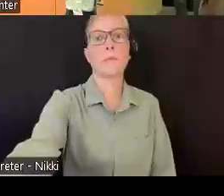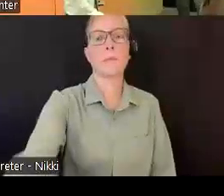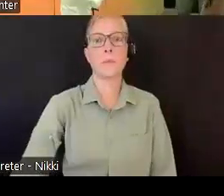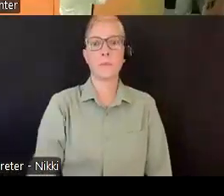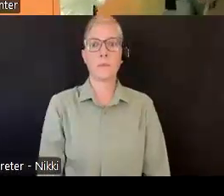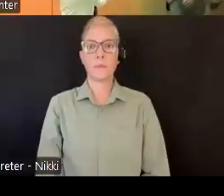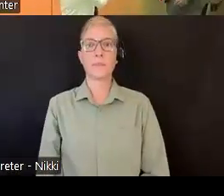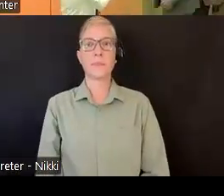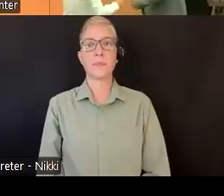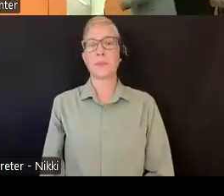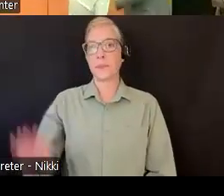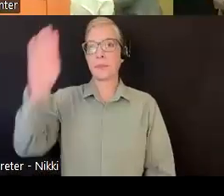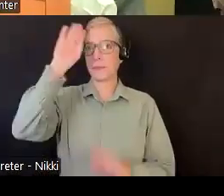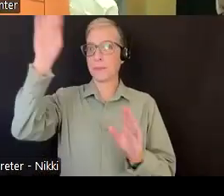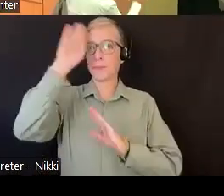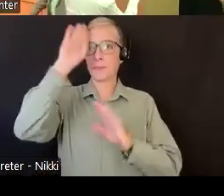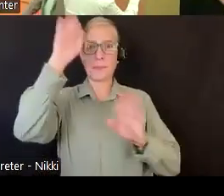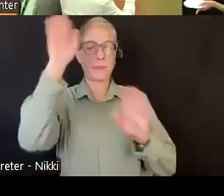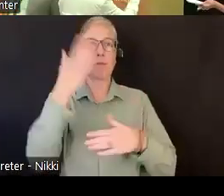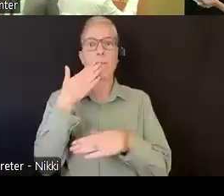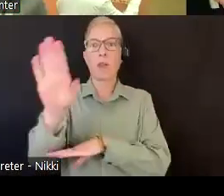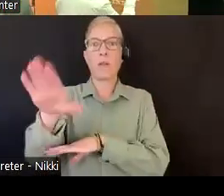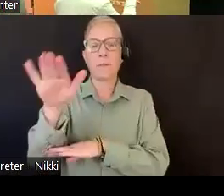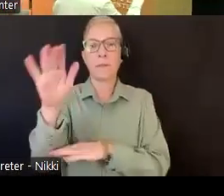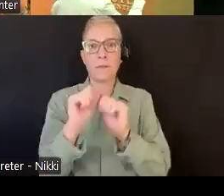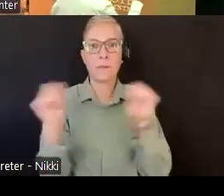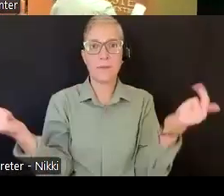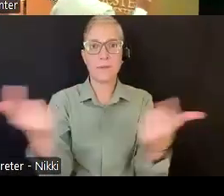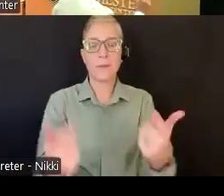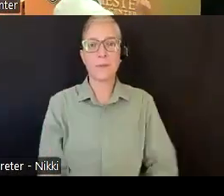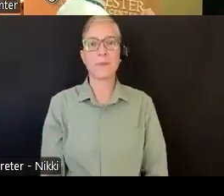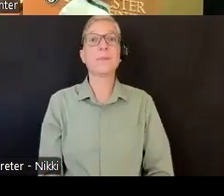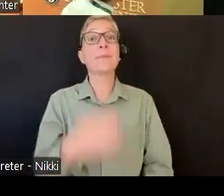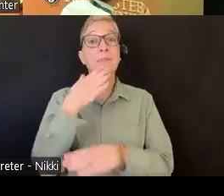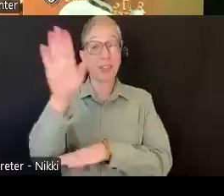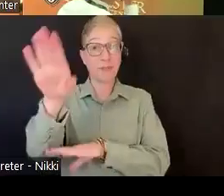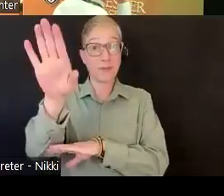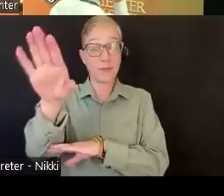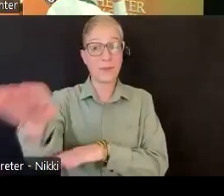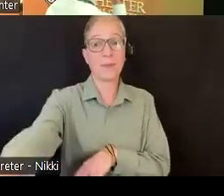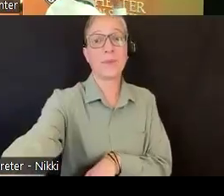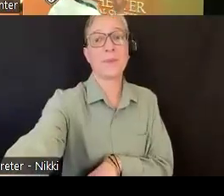Hello. Hello. Good afternoon everybody. Good afternoon and uh welcome to today's